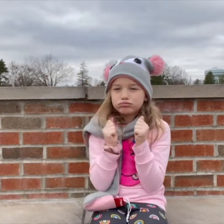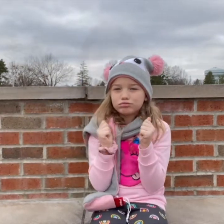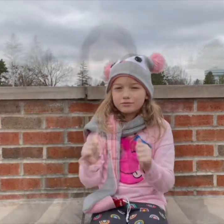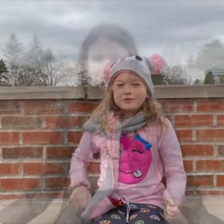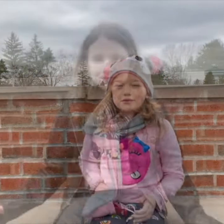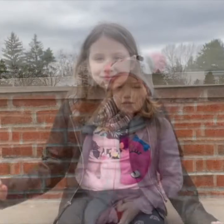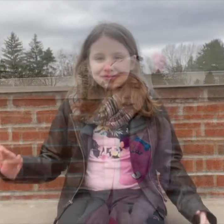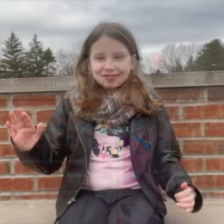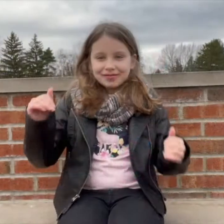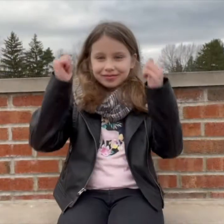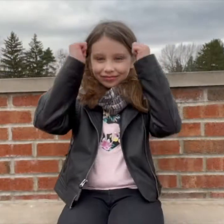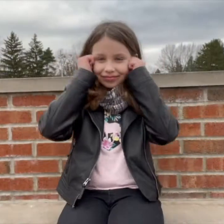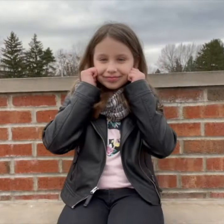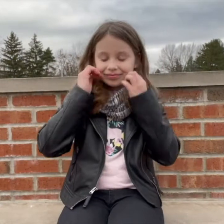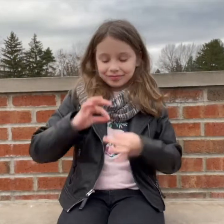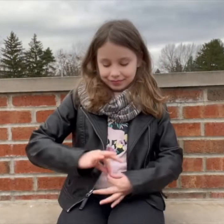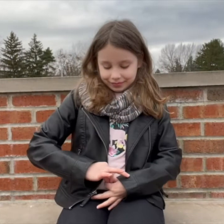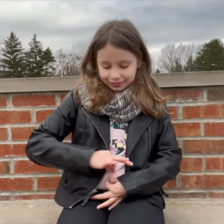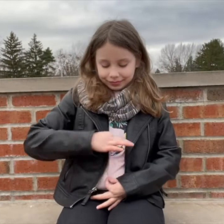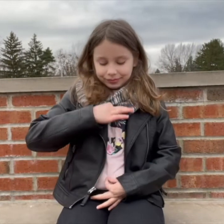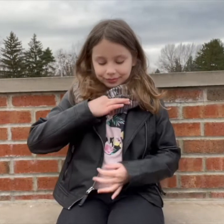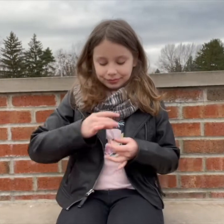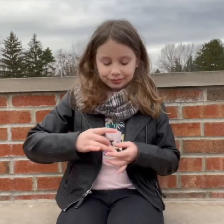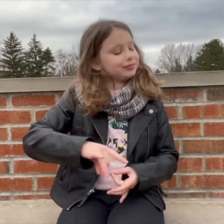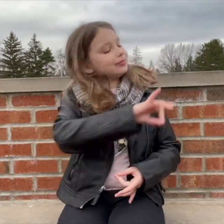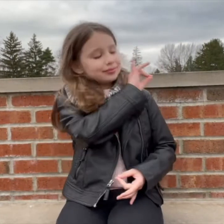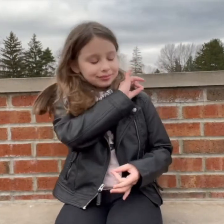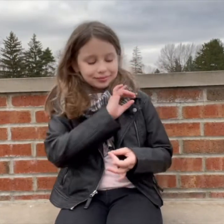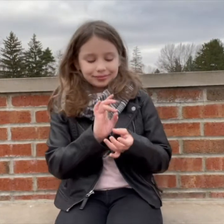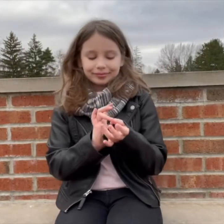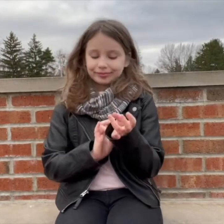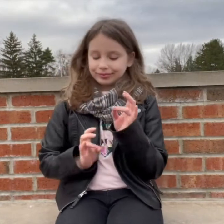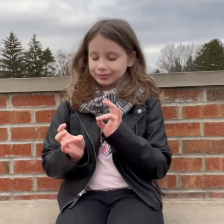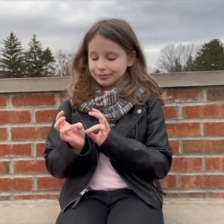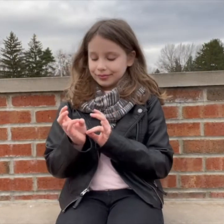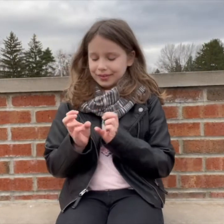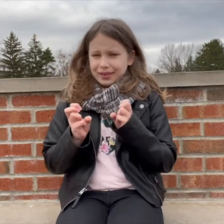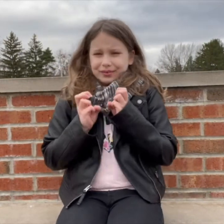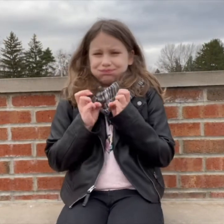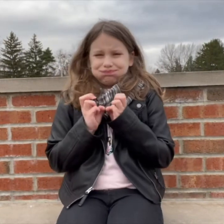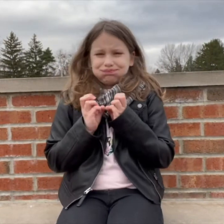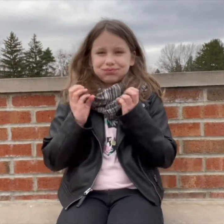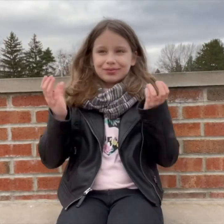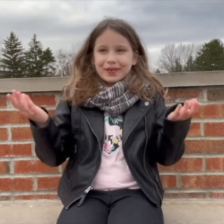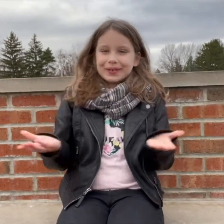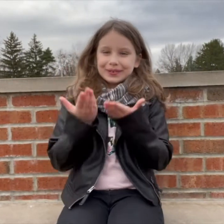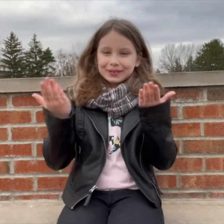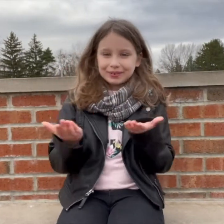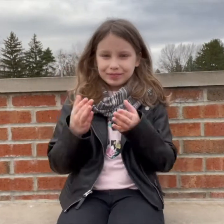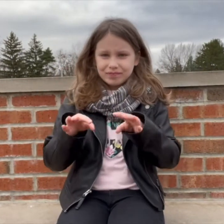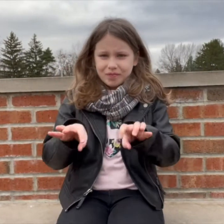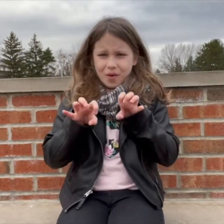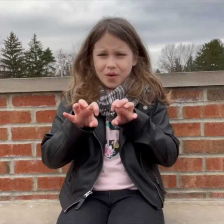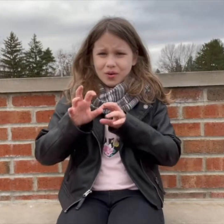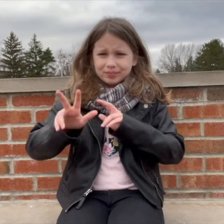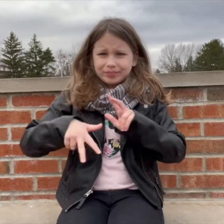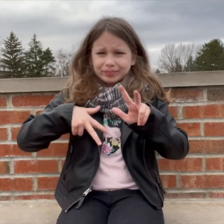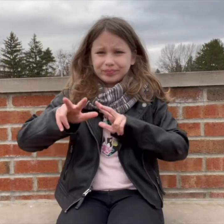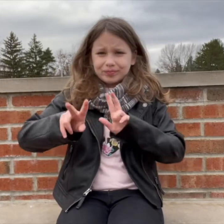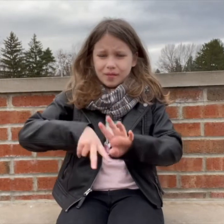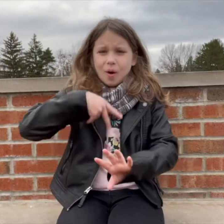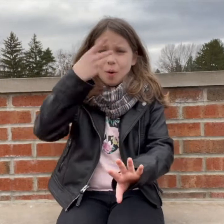fall i blink my eyes it's cold put on my hat zip up my coat scarf mittens winter's here it's